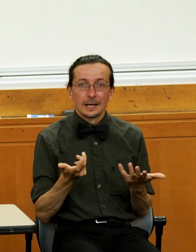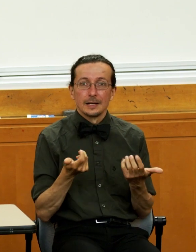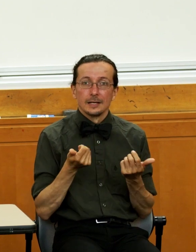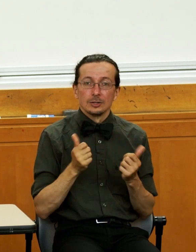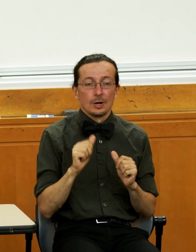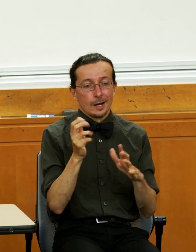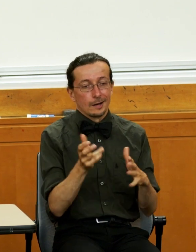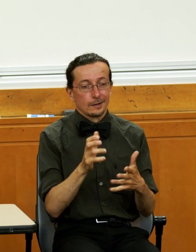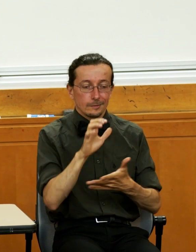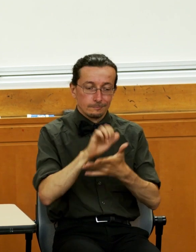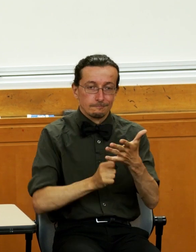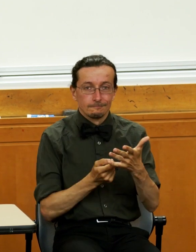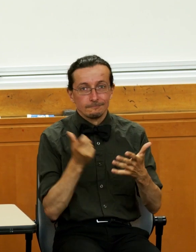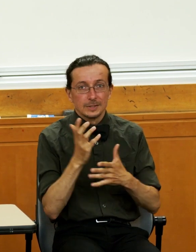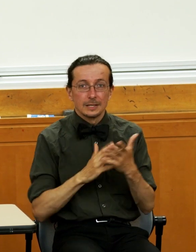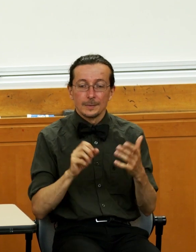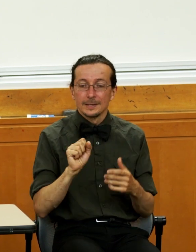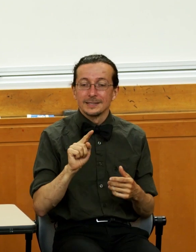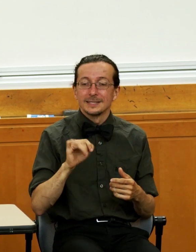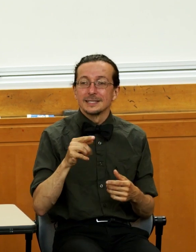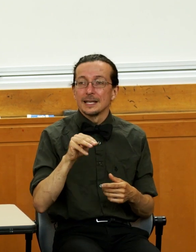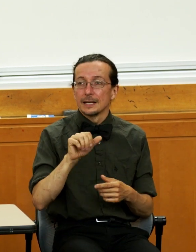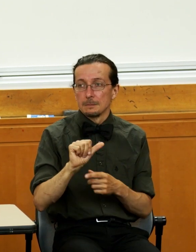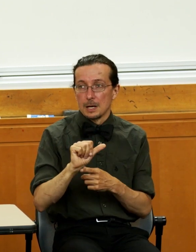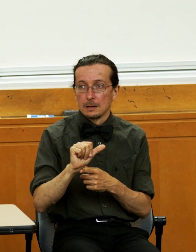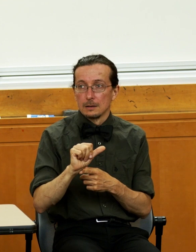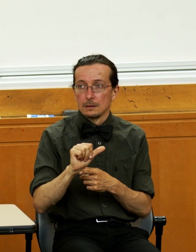with these things so that people can get the accommodations that they need to function. And